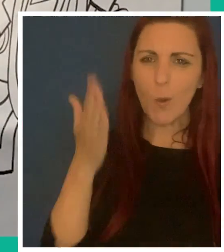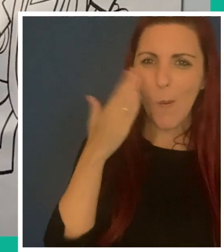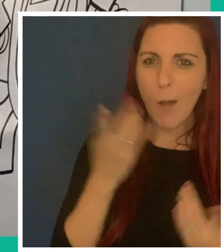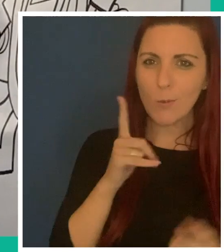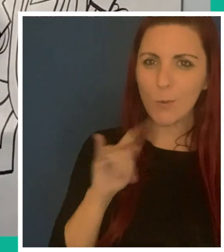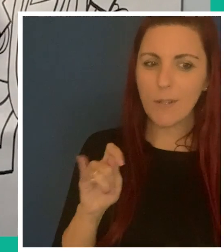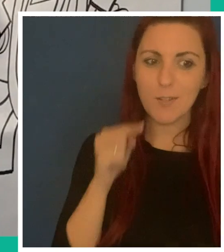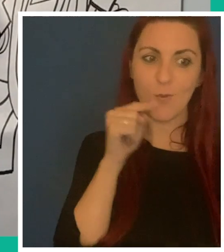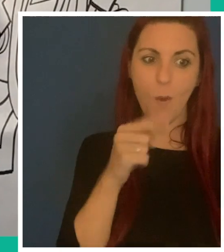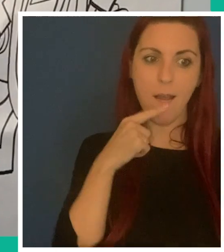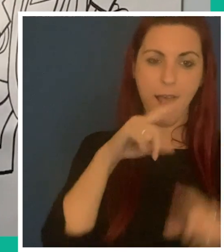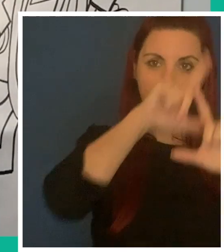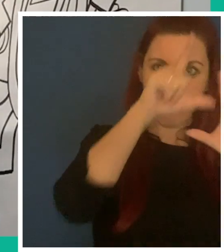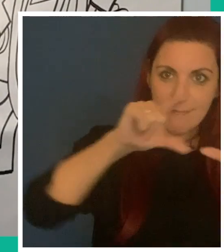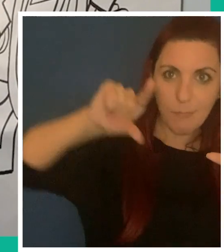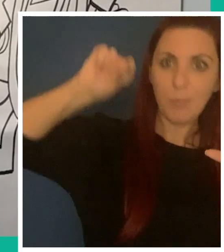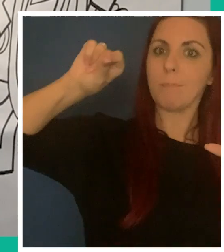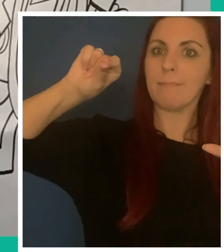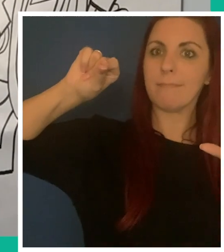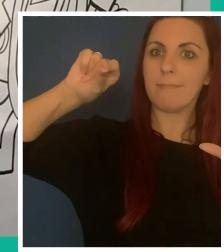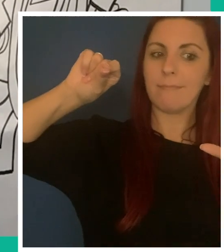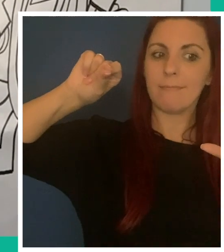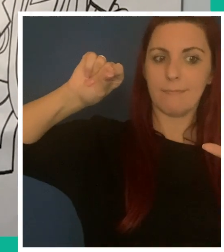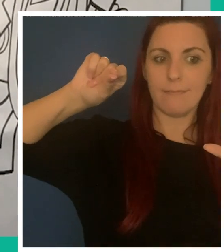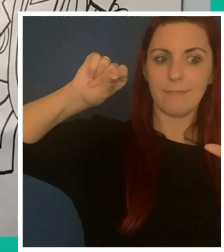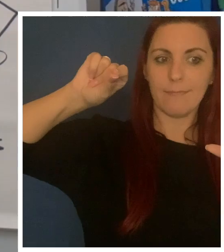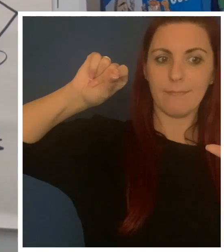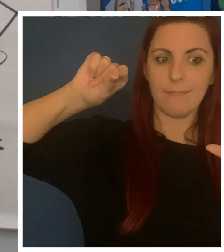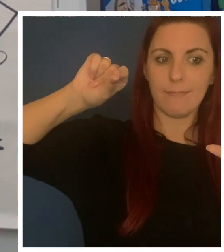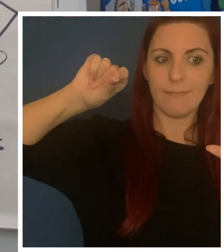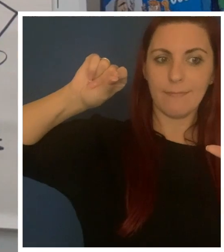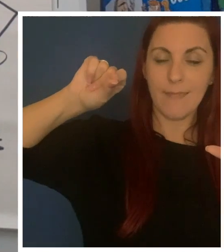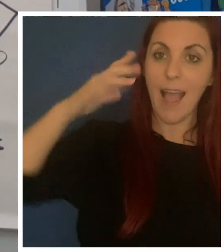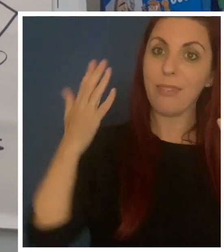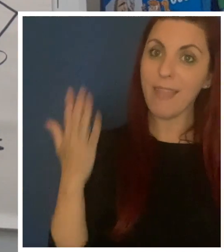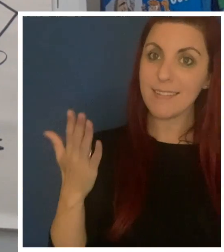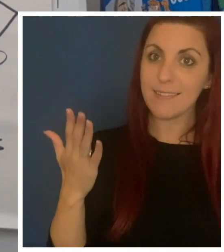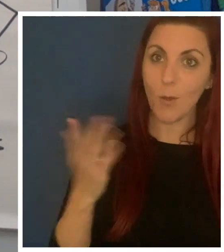So we have a tail here in the speech bubble and a tail here on Sparkie. And that's how you do it.